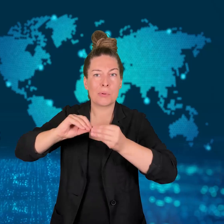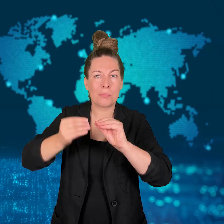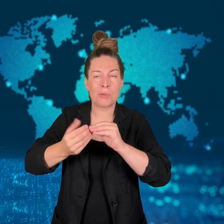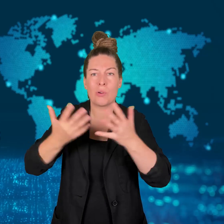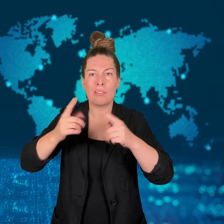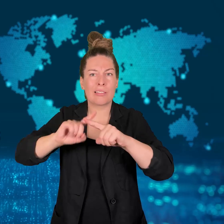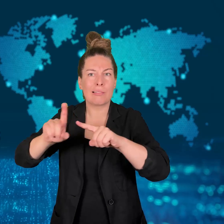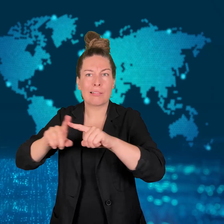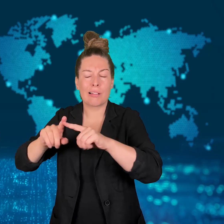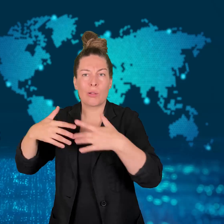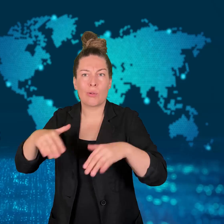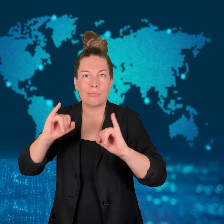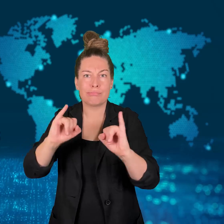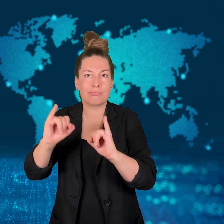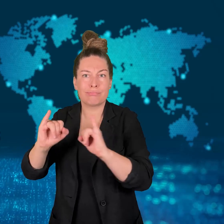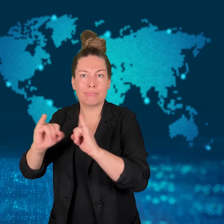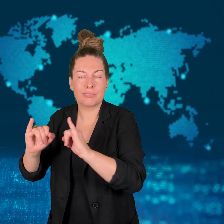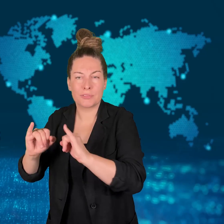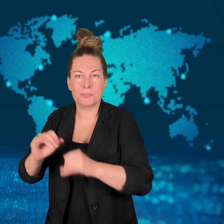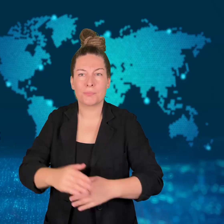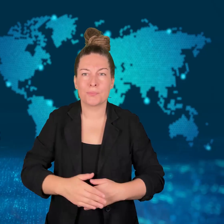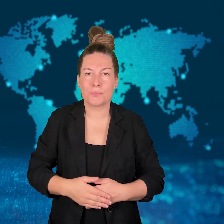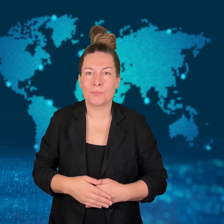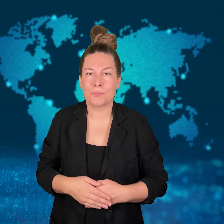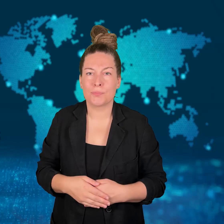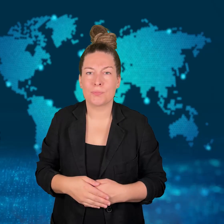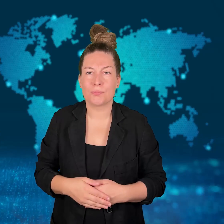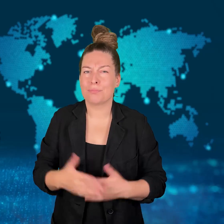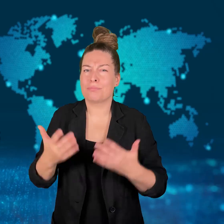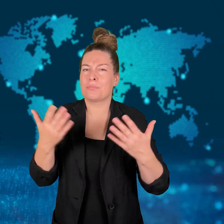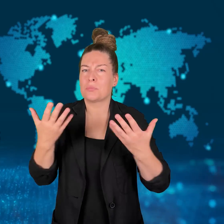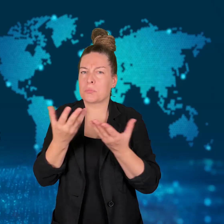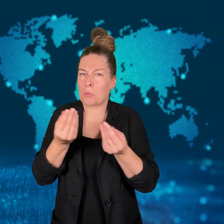and other threats.